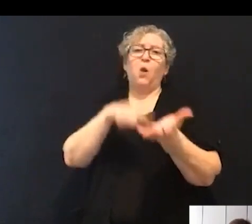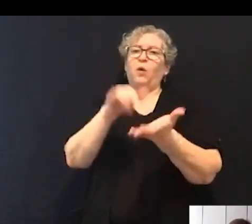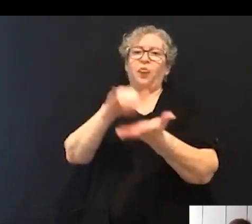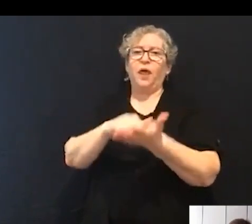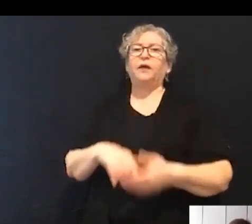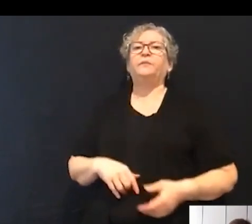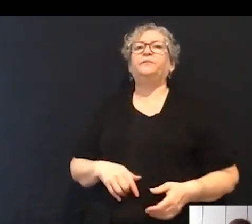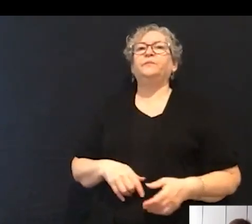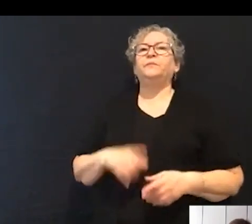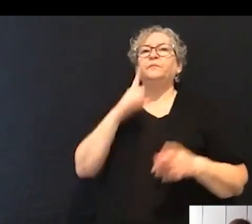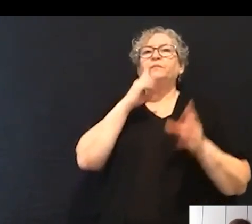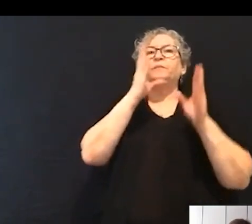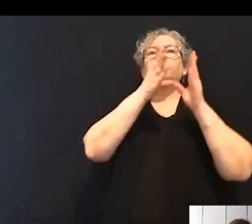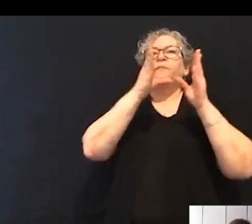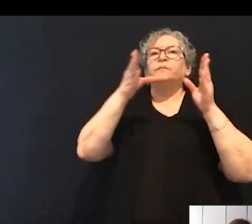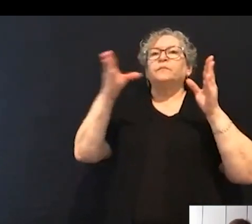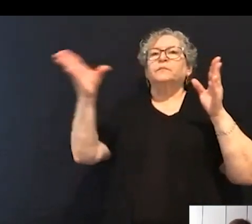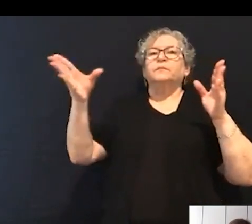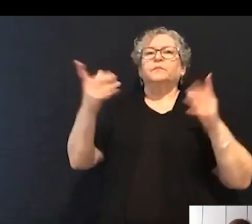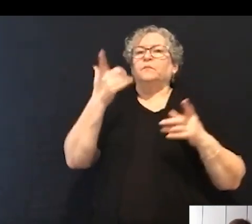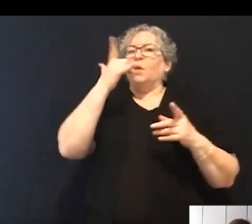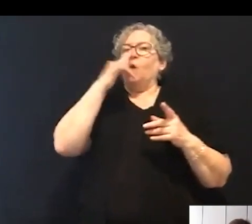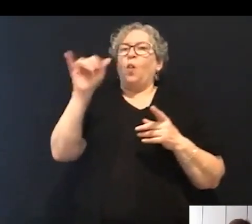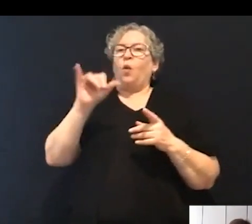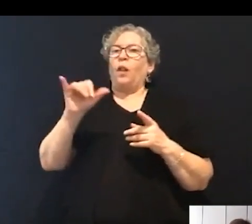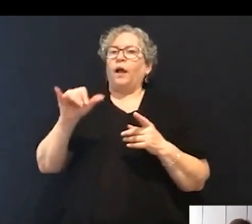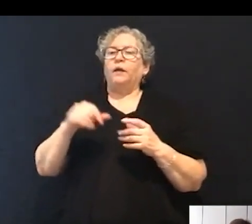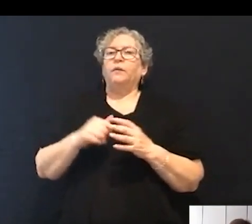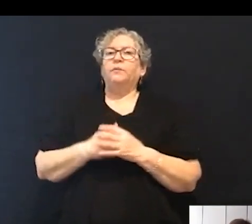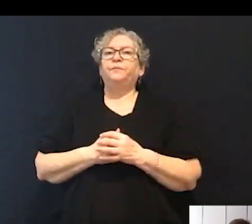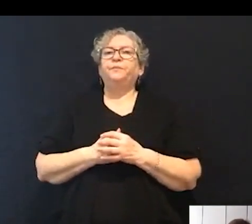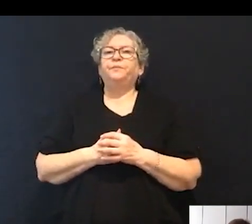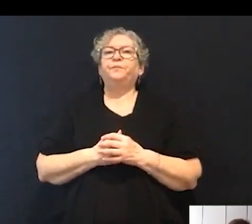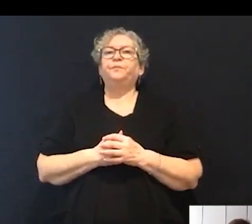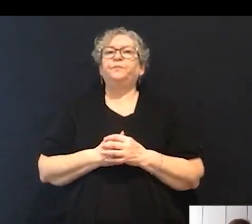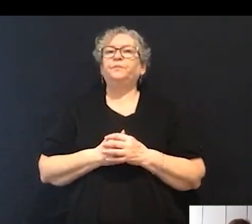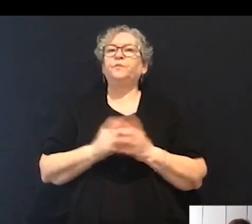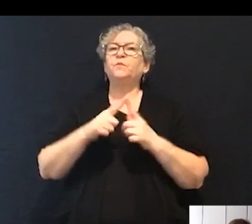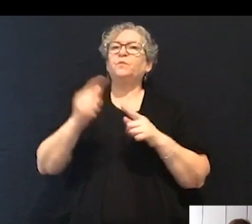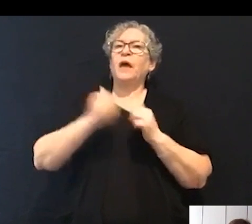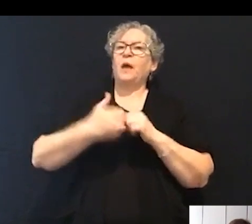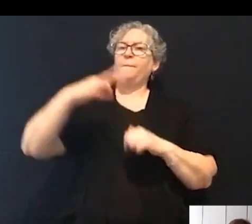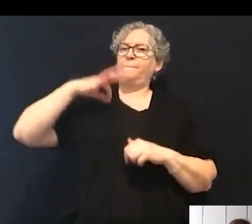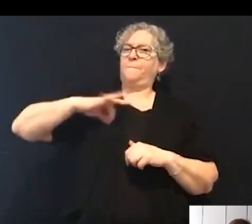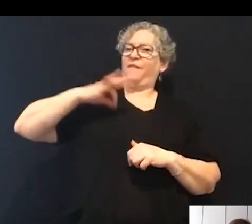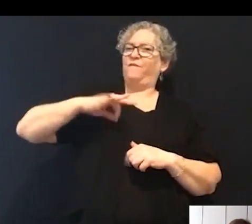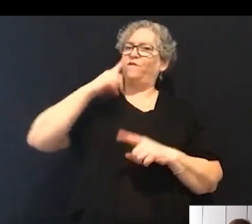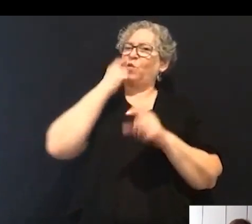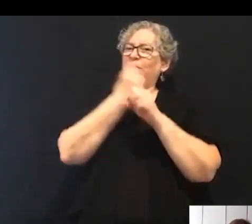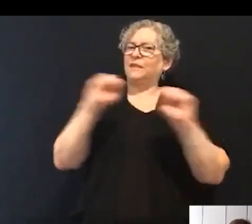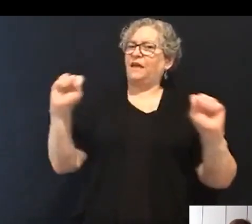So on top of the beneficial safety, the favorable safety,